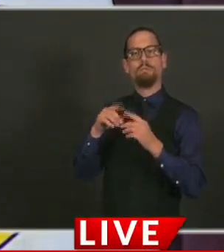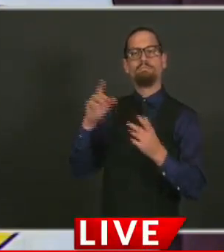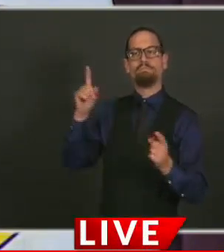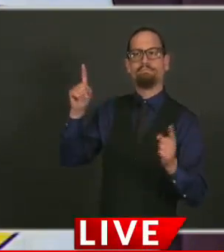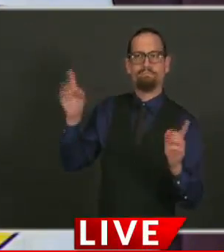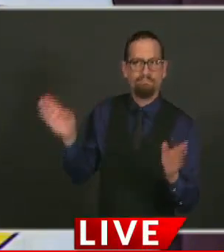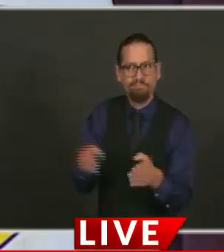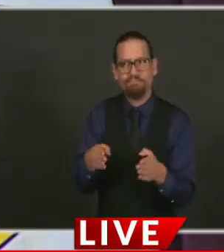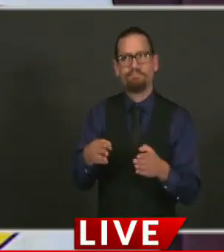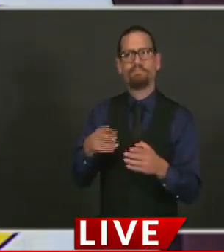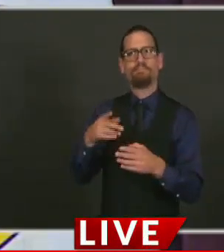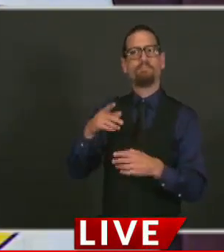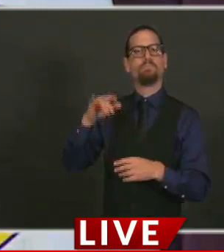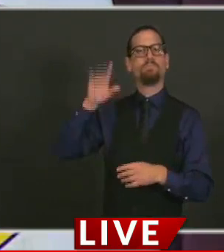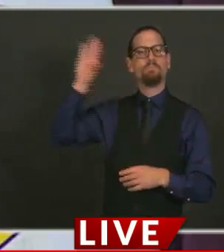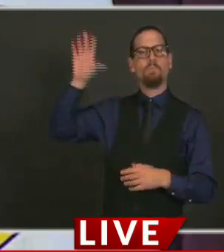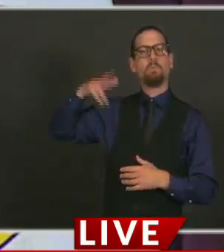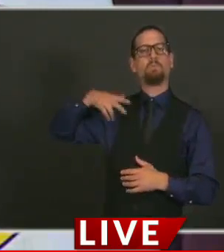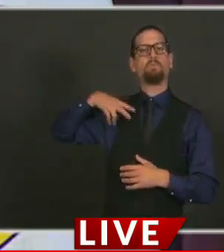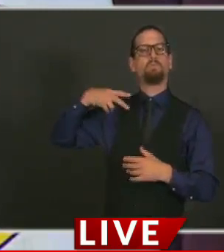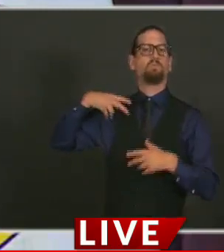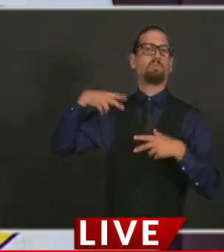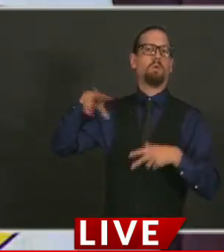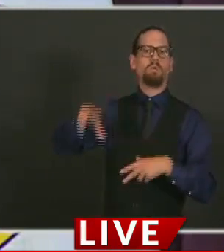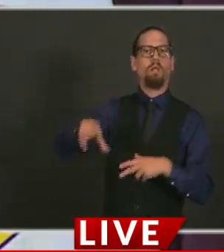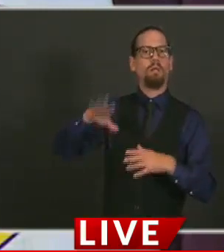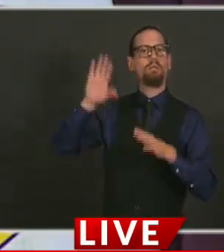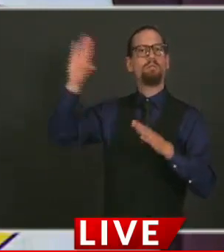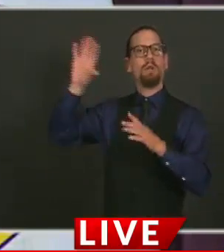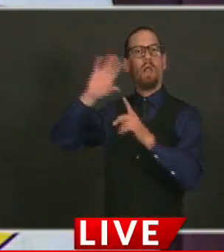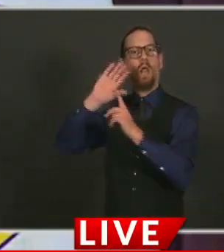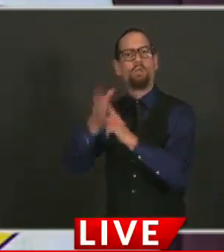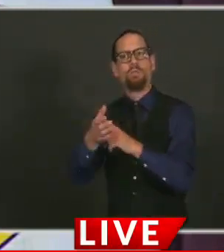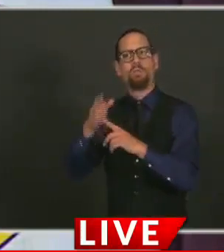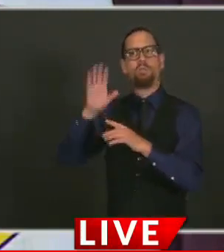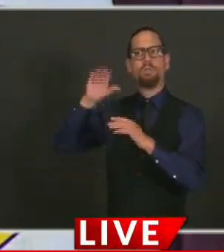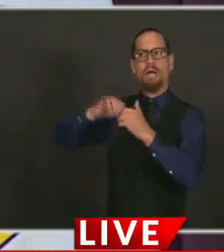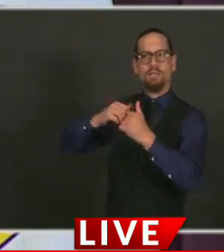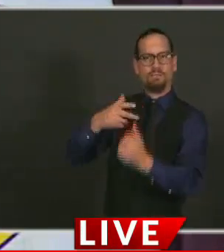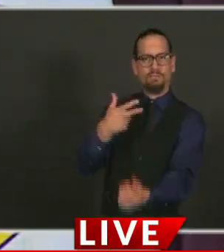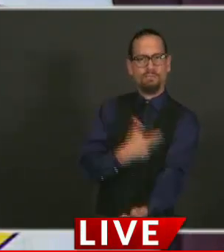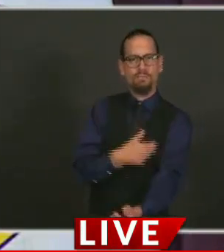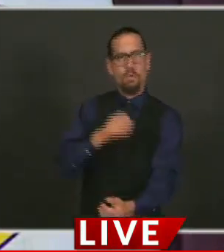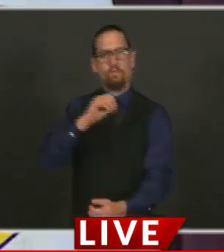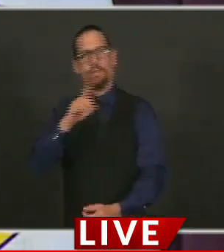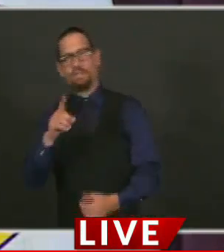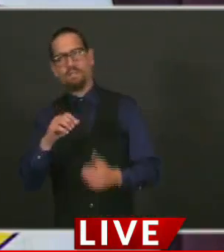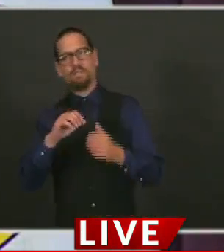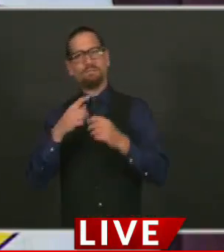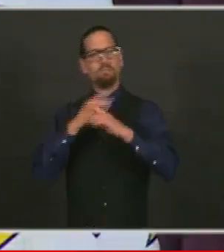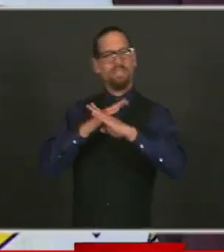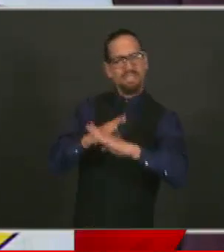TIME TO CONSIDER EITHER DECRIMINALIZATION OR LEGALIZATION OF SUBSTANCES AND FOLLOW THE PORTUGAL MODEL SO WE CAN GET OUT OF THIS VICIOUS